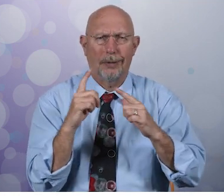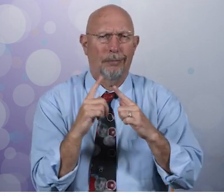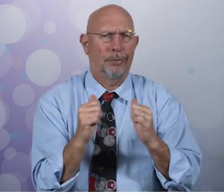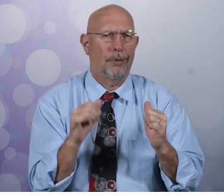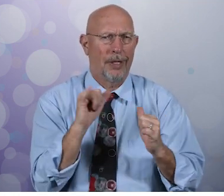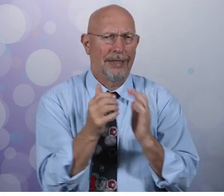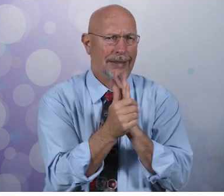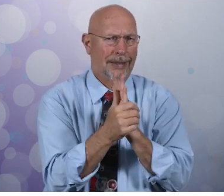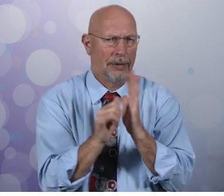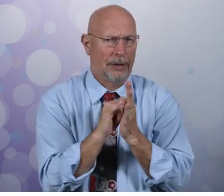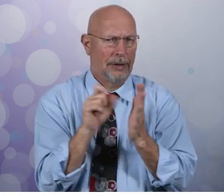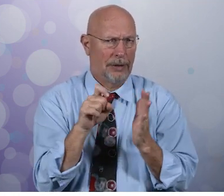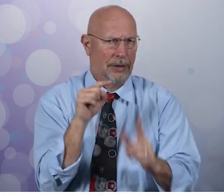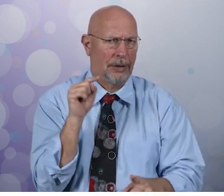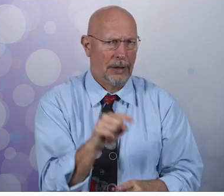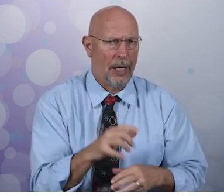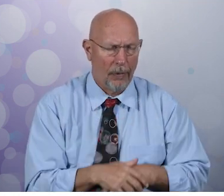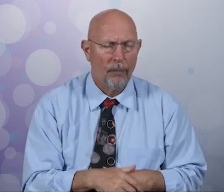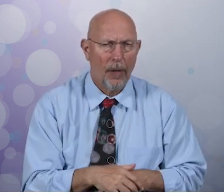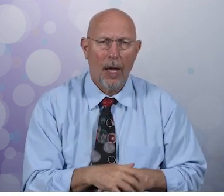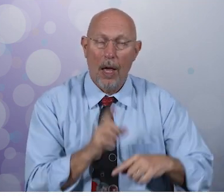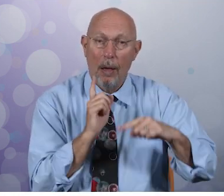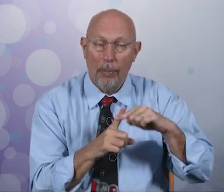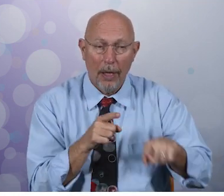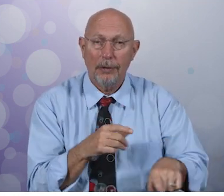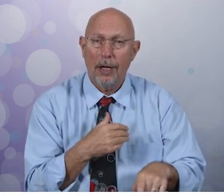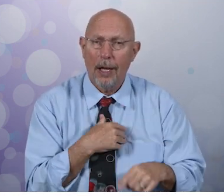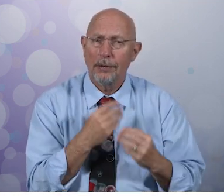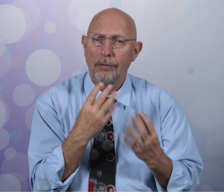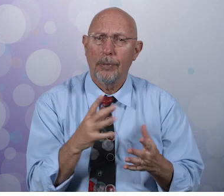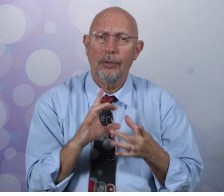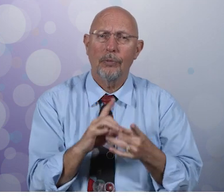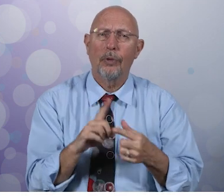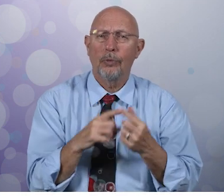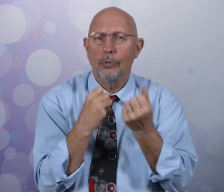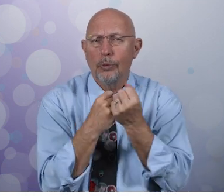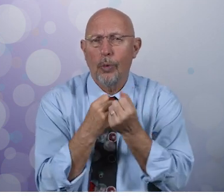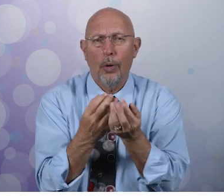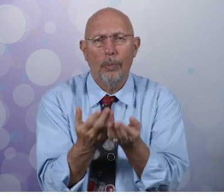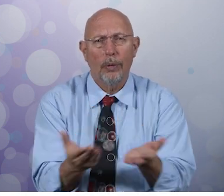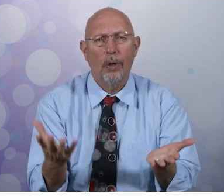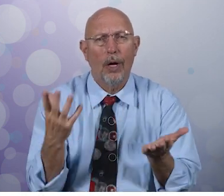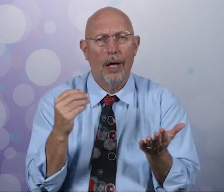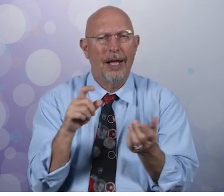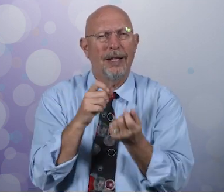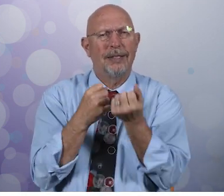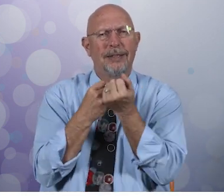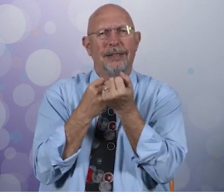that are needed. And also, it has information on supports, materials, and assistive technology that can